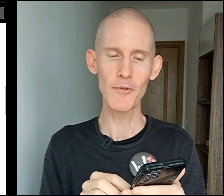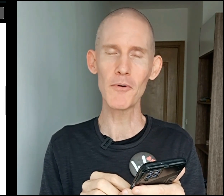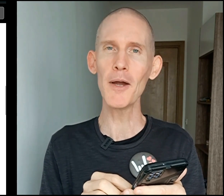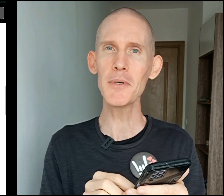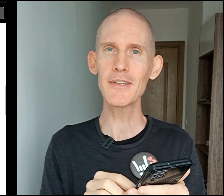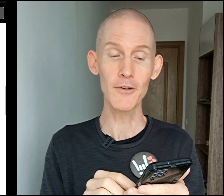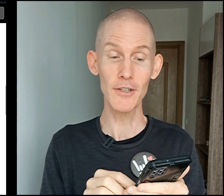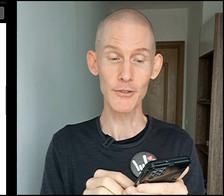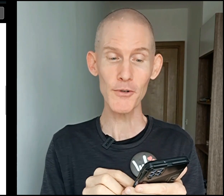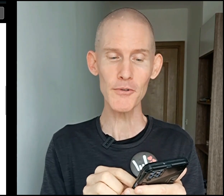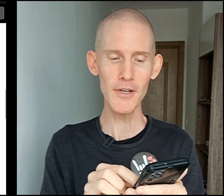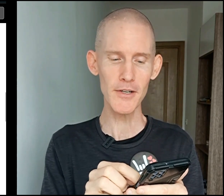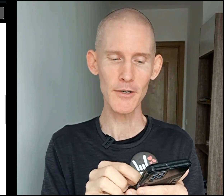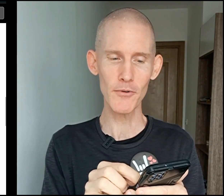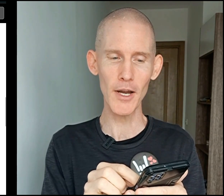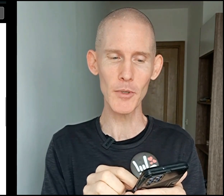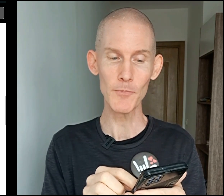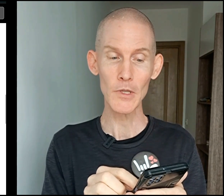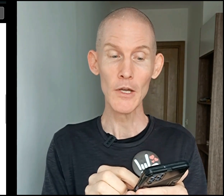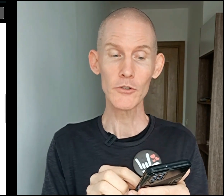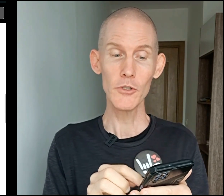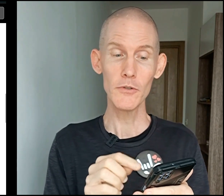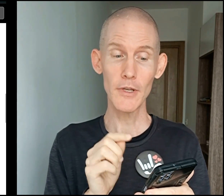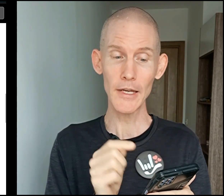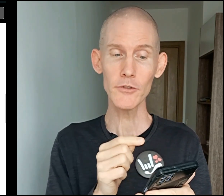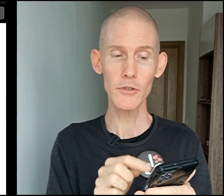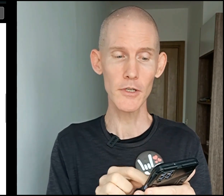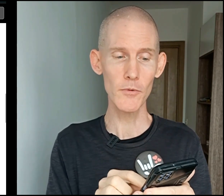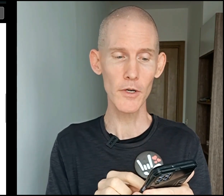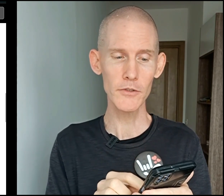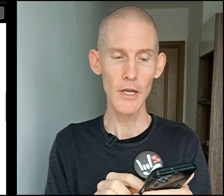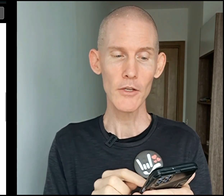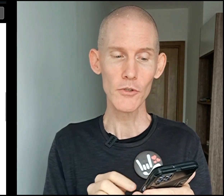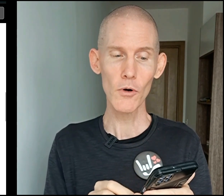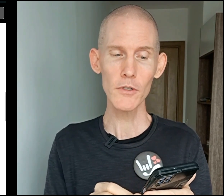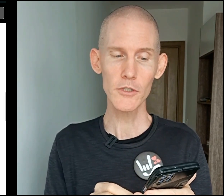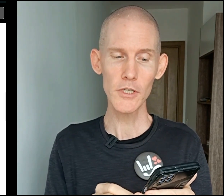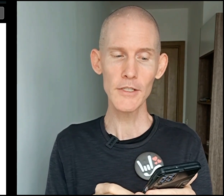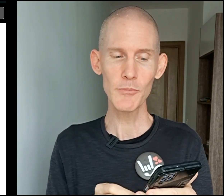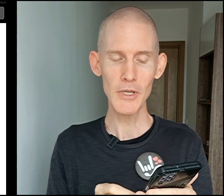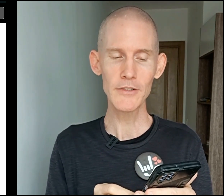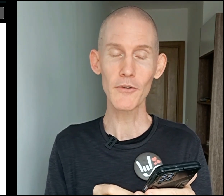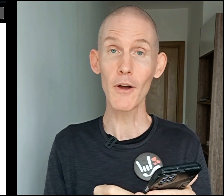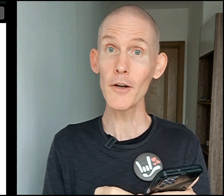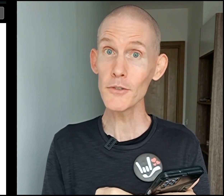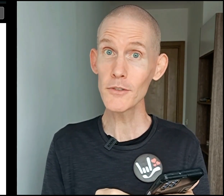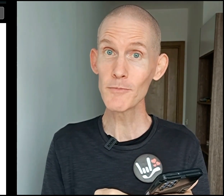we a turtle there and a rabbit so, the answer here was your cheese pizza large?